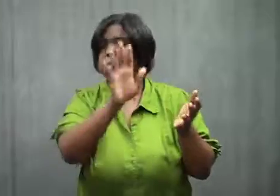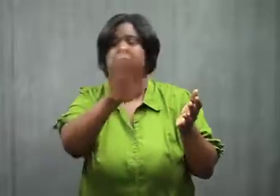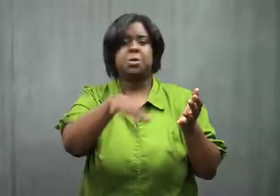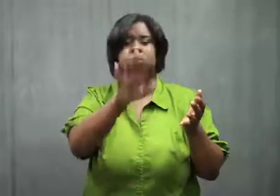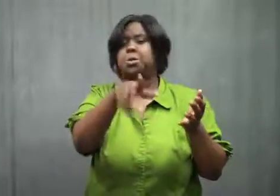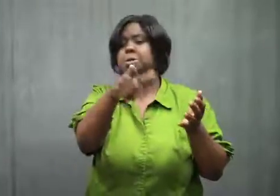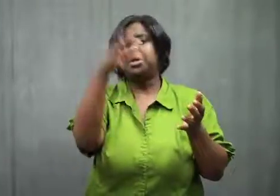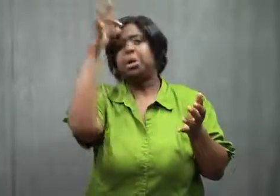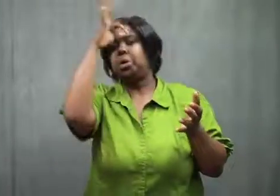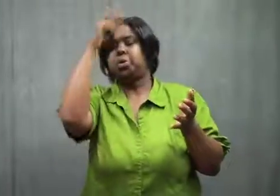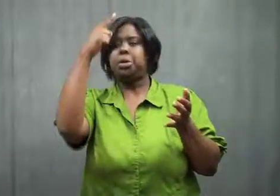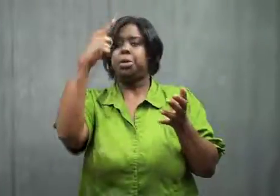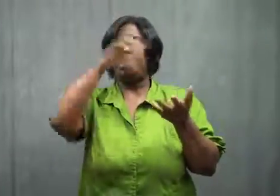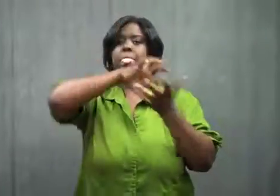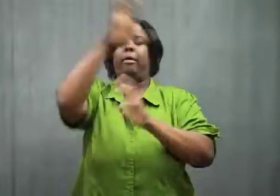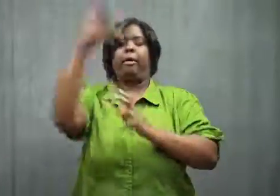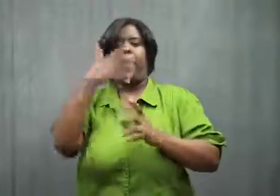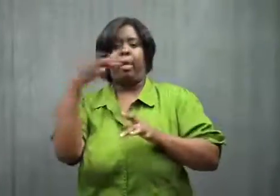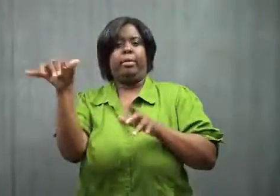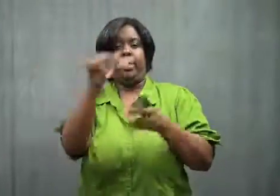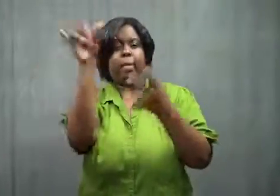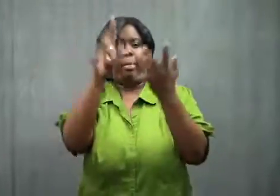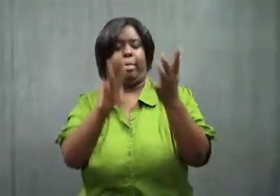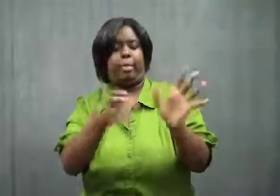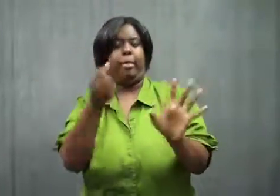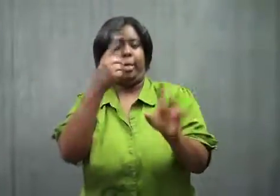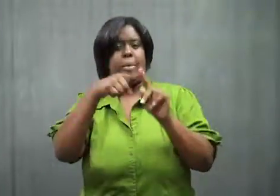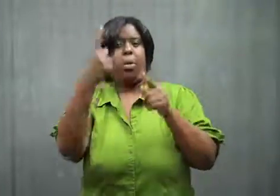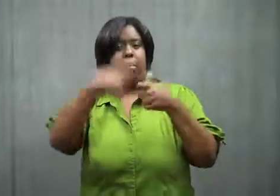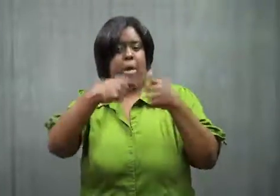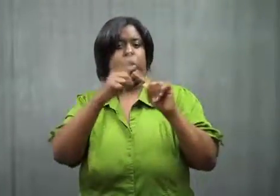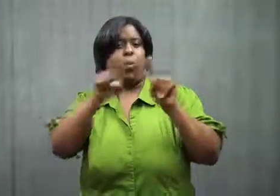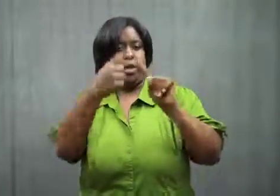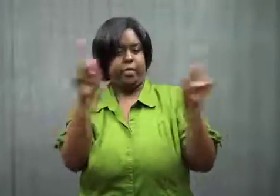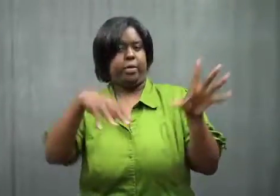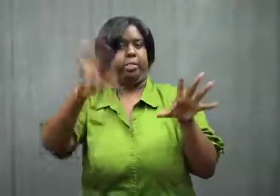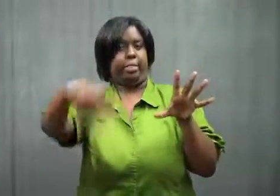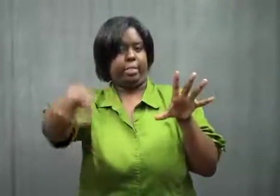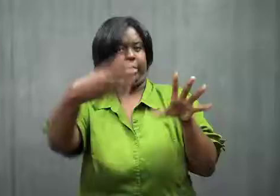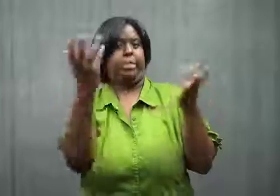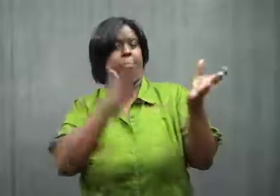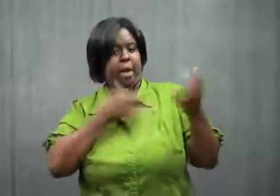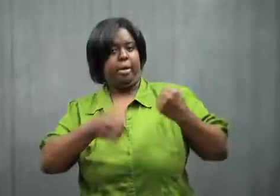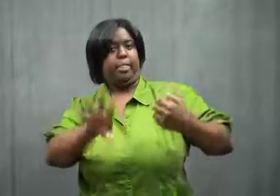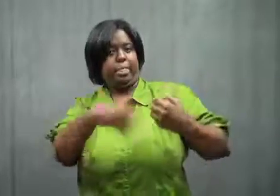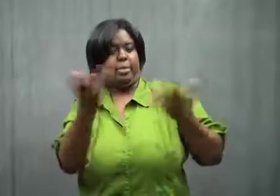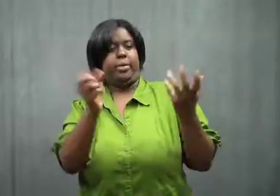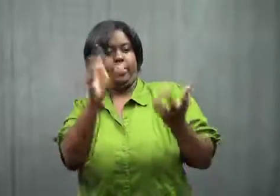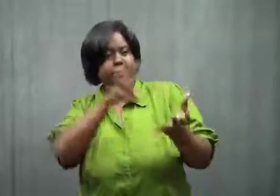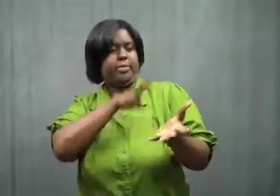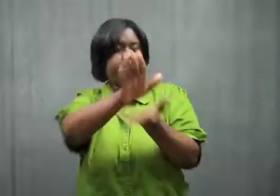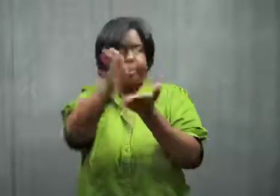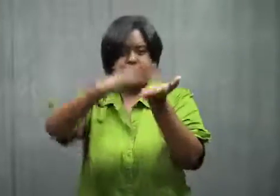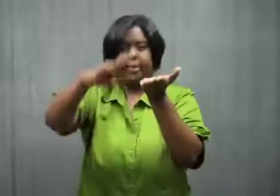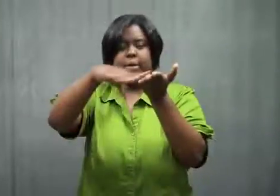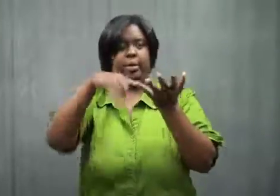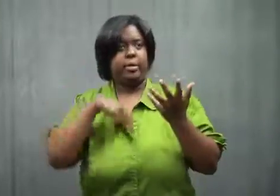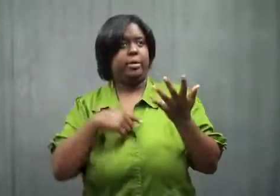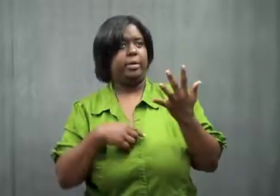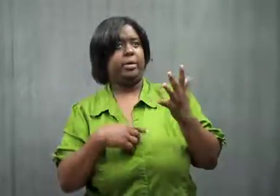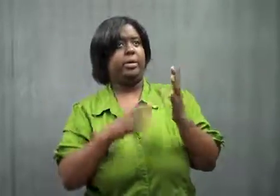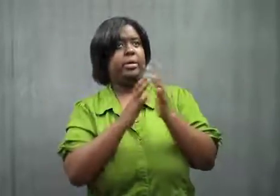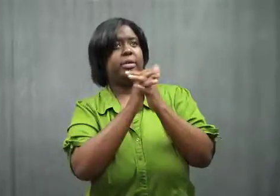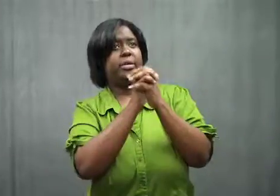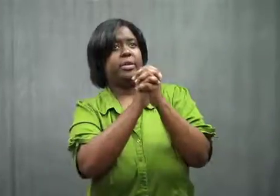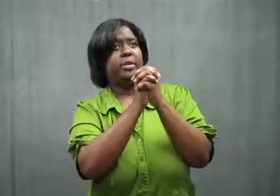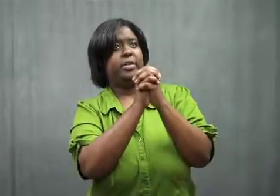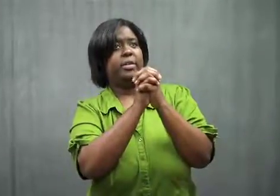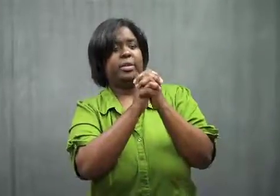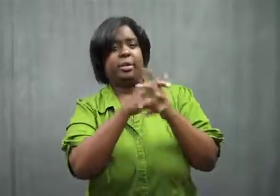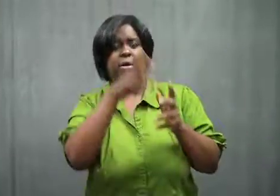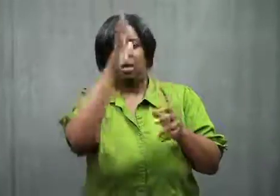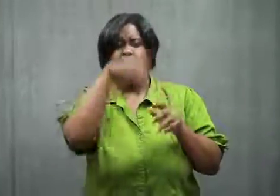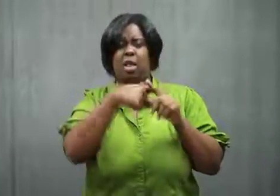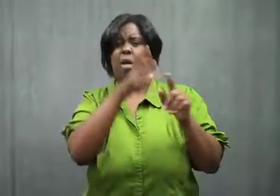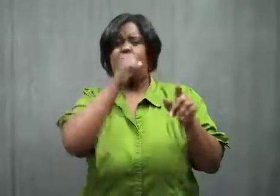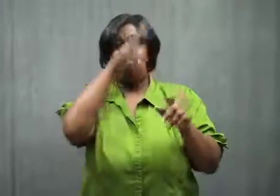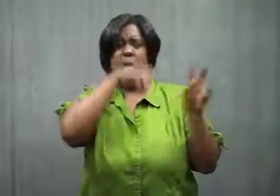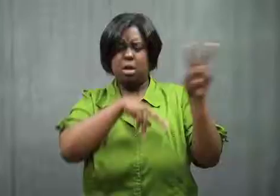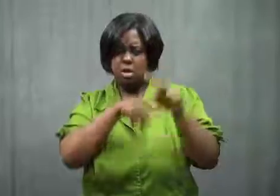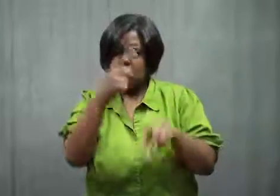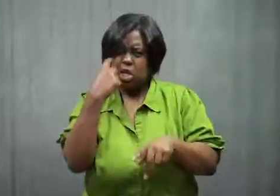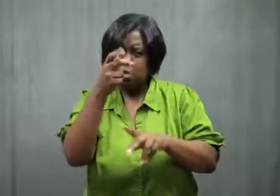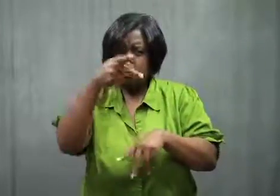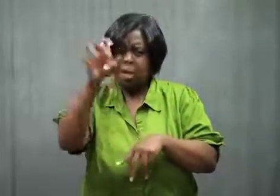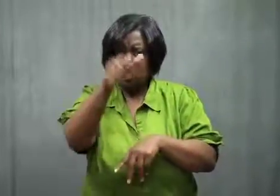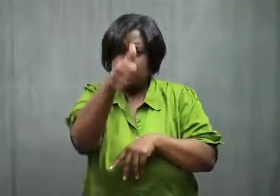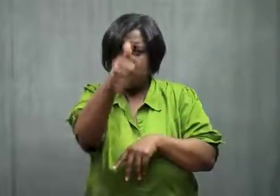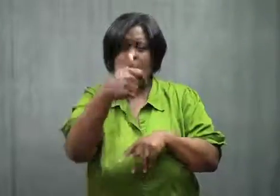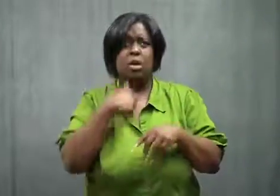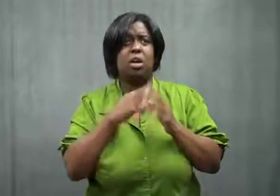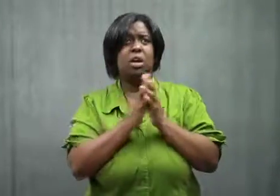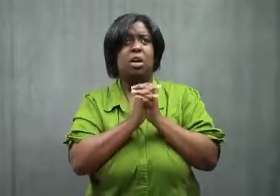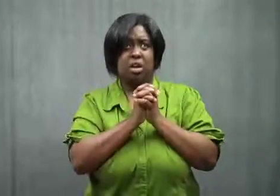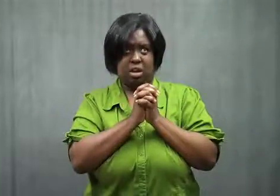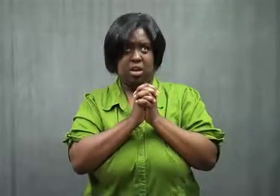The guy said no, he understood the confusion with the similar cars, except for the headlight.